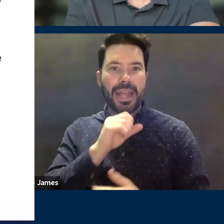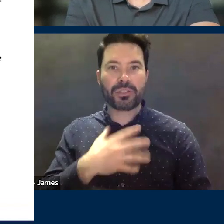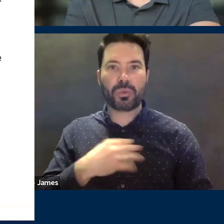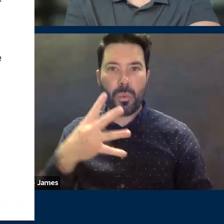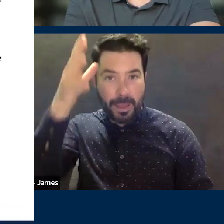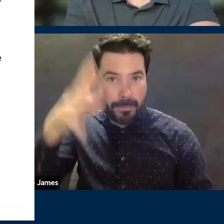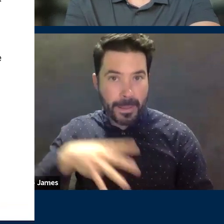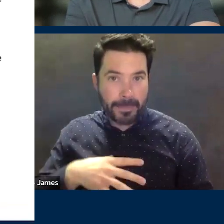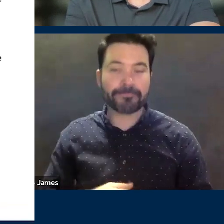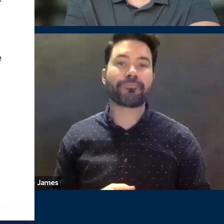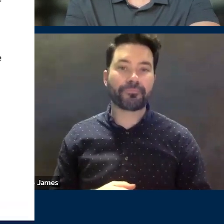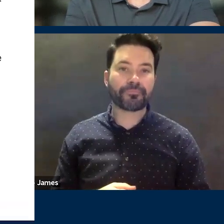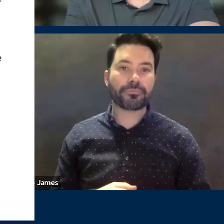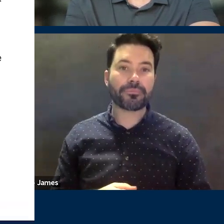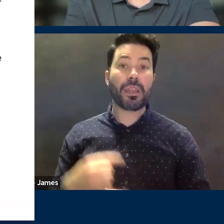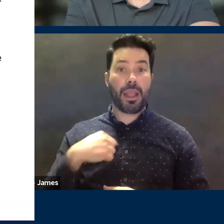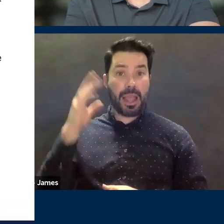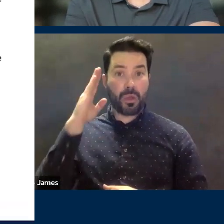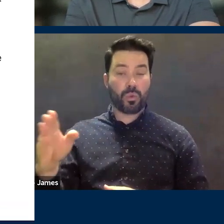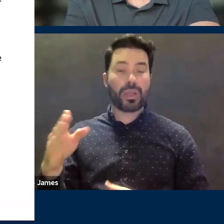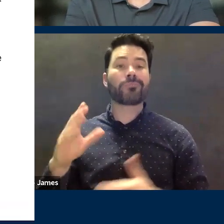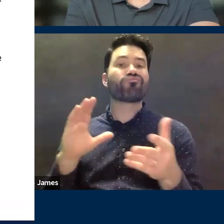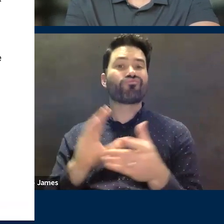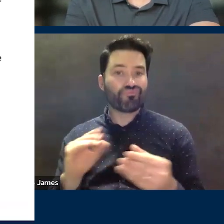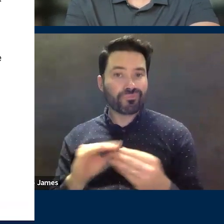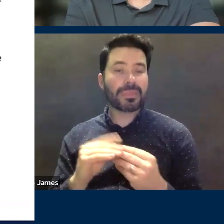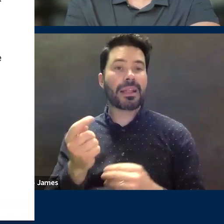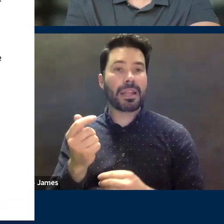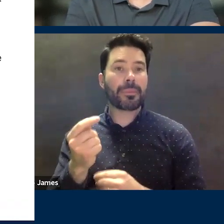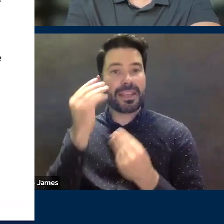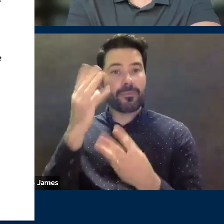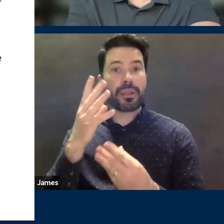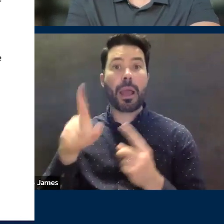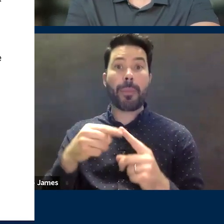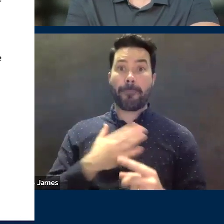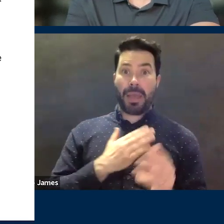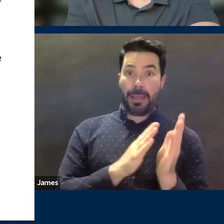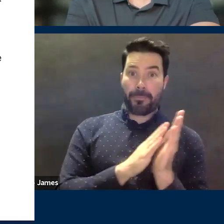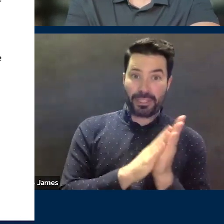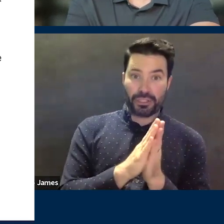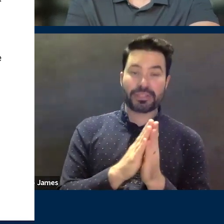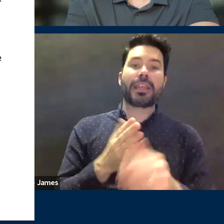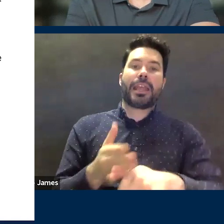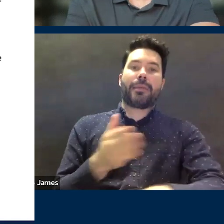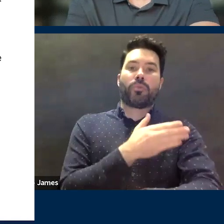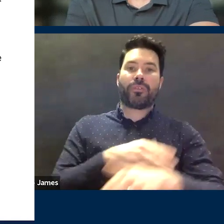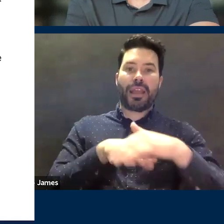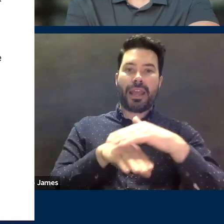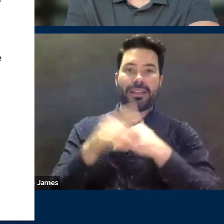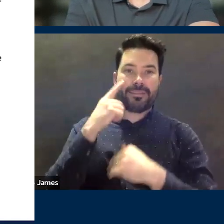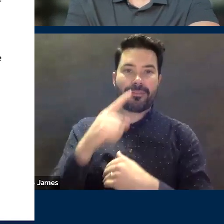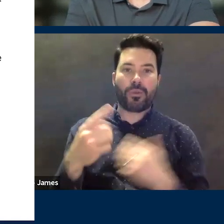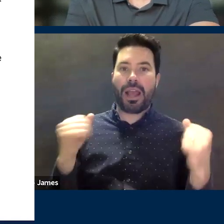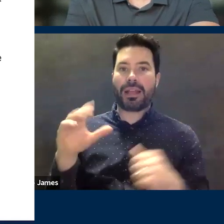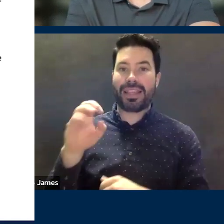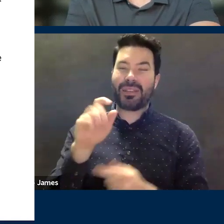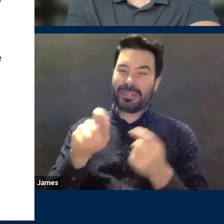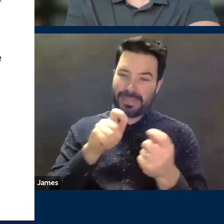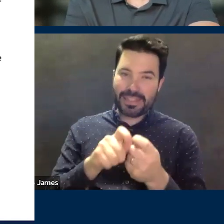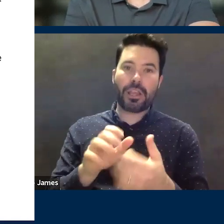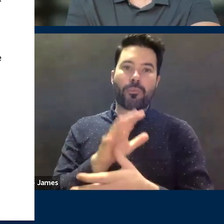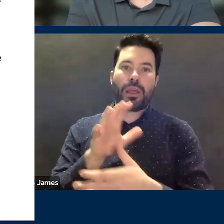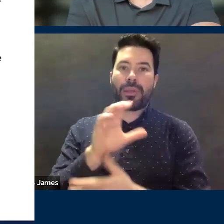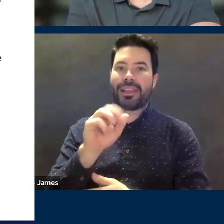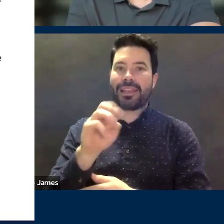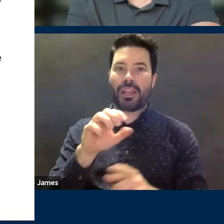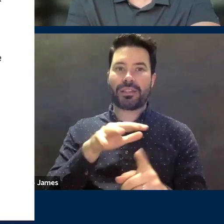And so, I will be sharing a little bit information about my passion which is about approving access for healthcare, especially in the primary care settings for people with disabilities.